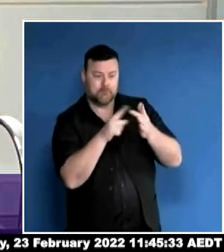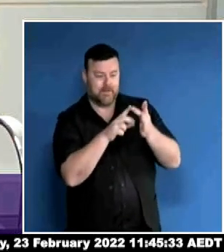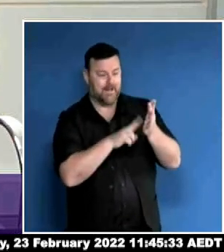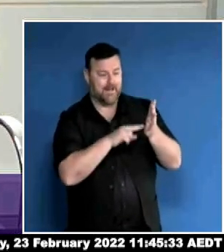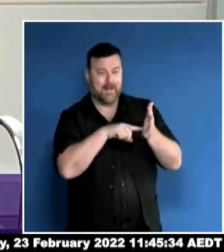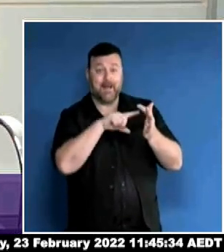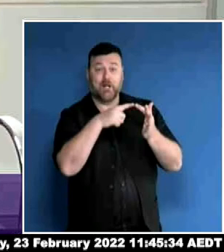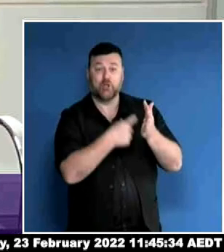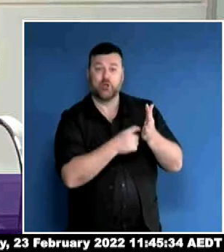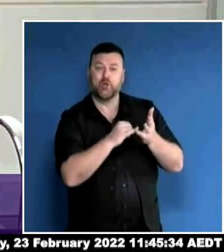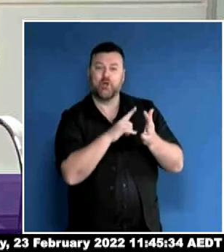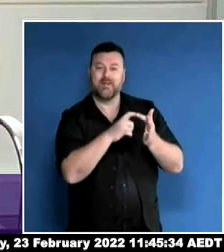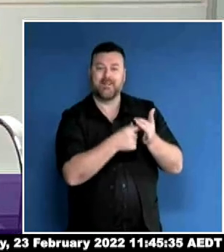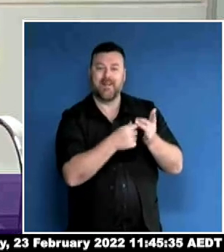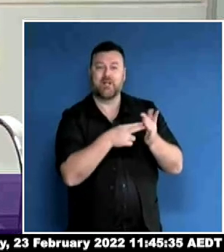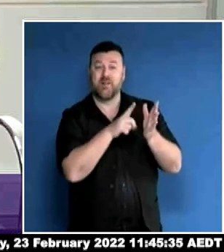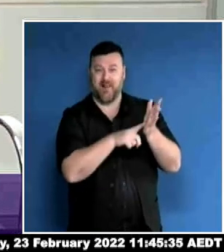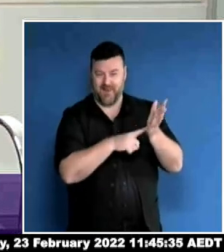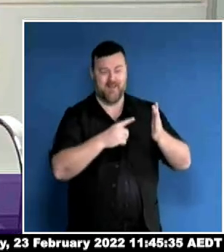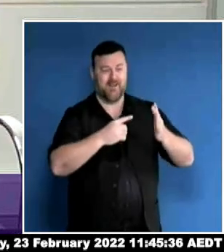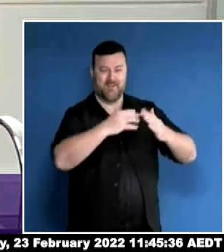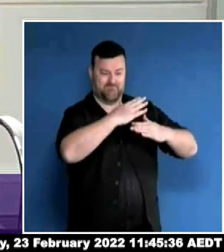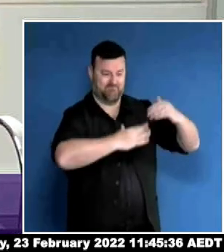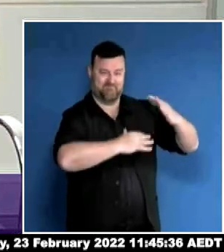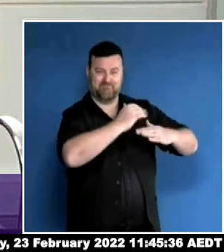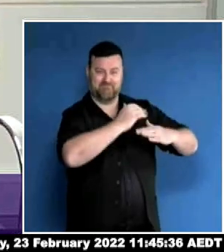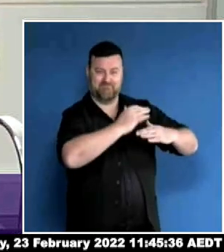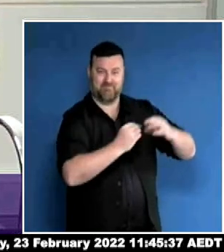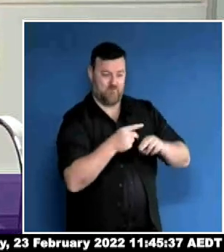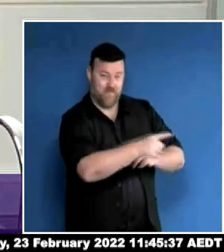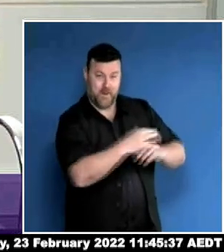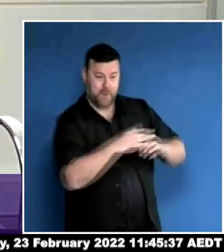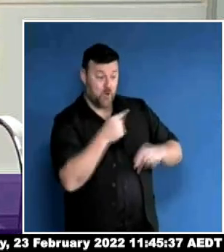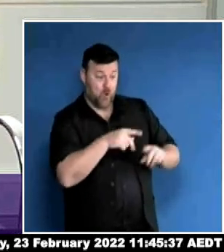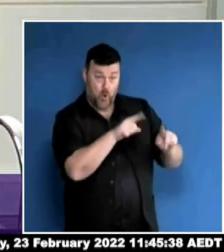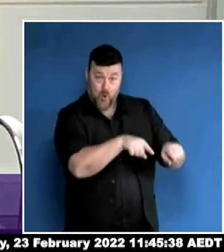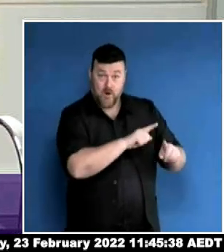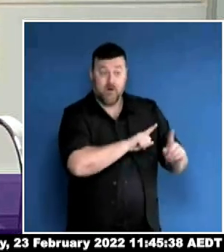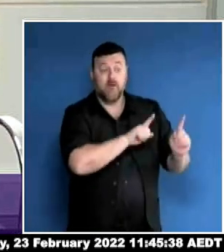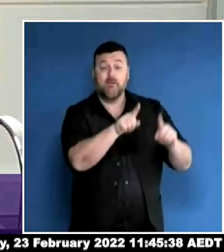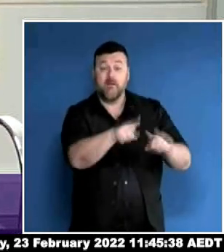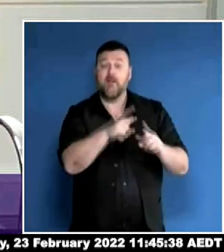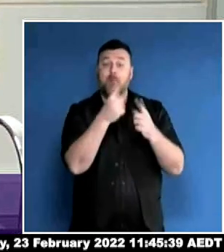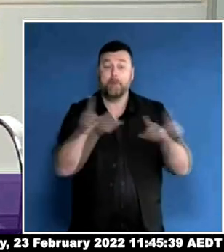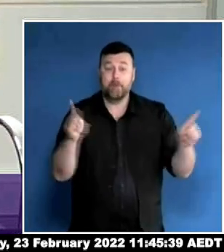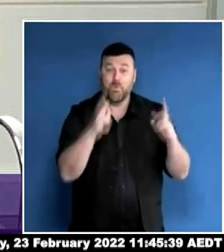And so this young person was at a music festival, and the DES had a booth there and they were promoting their services.